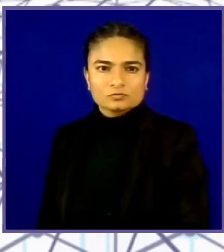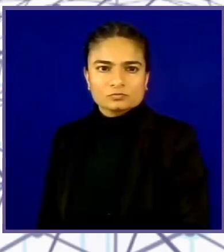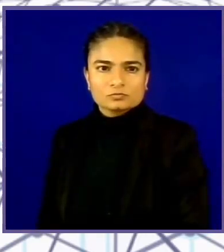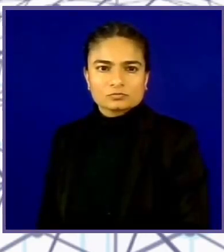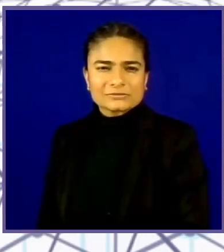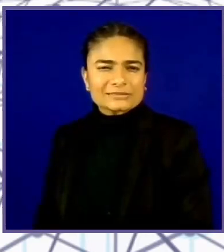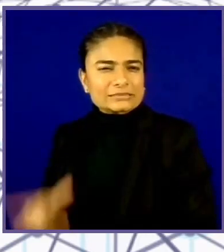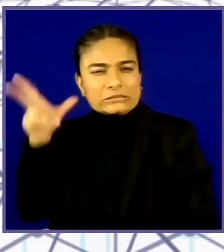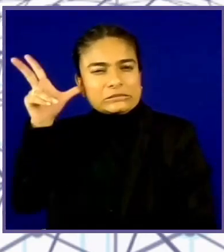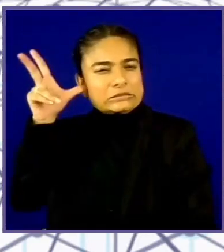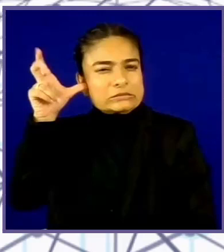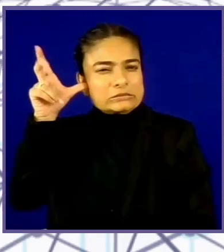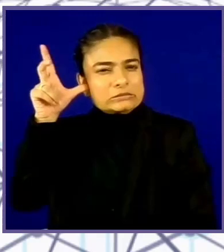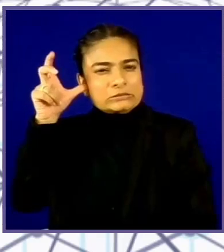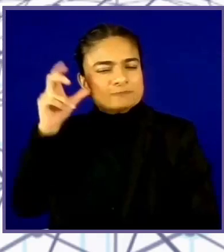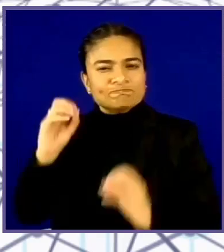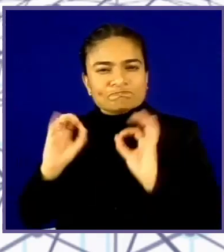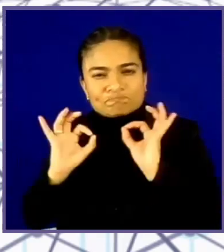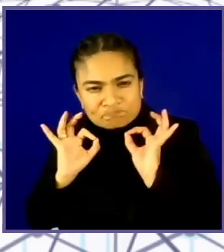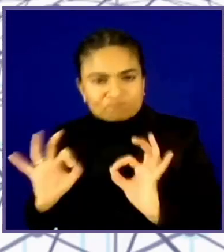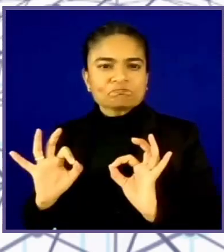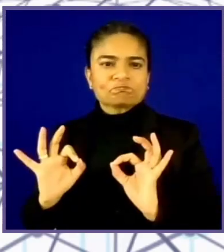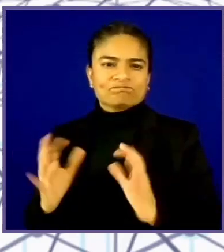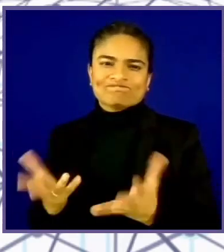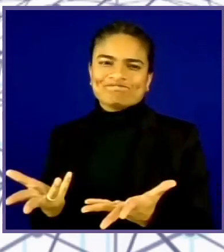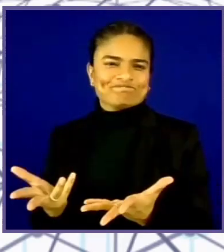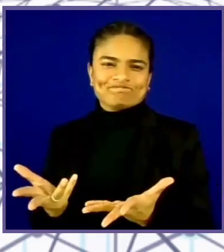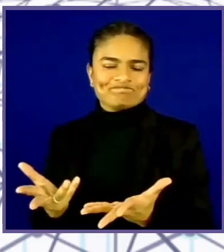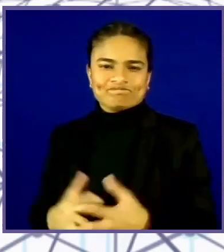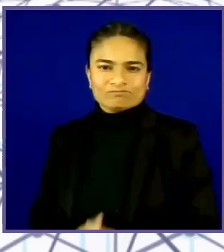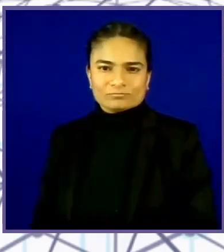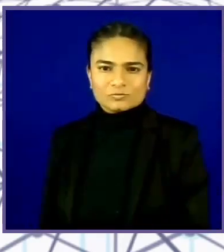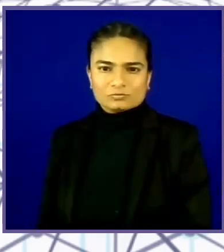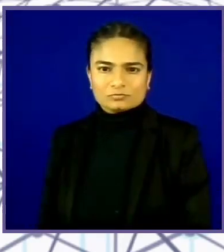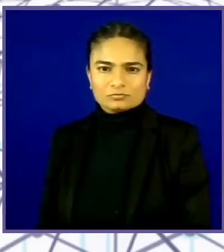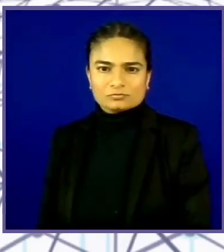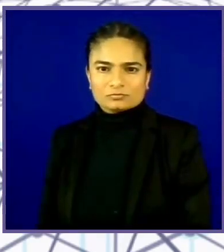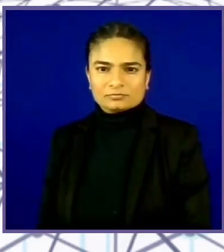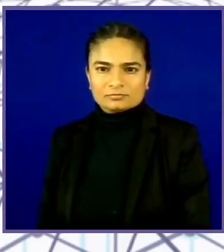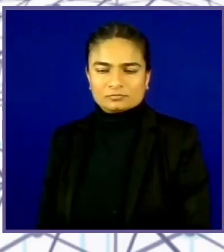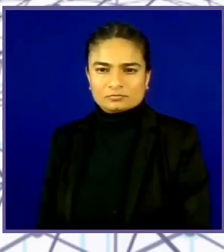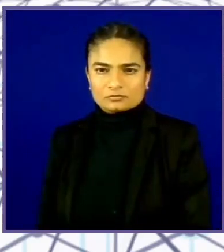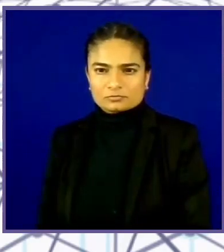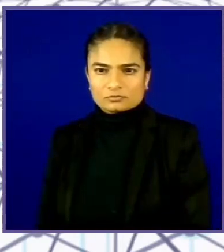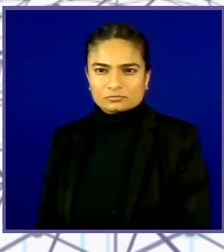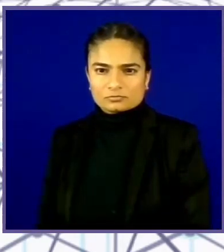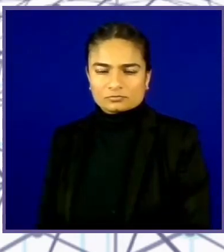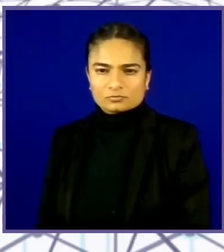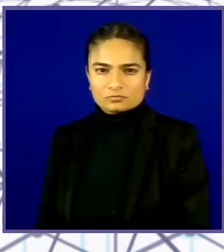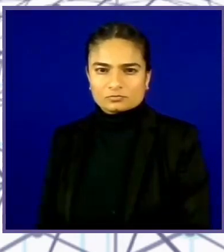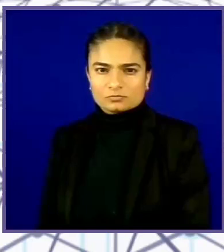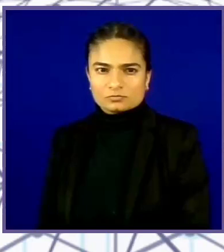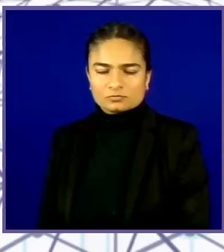doing with GDI hub in a project. We are trying to utilise local manpower with local experts and manufacturers to identify